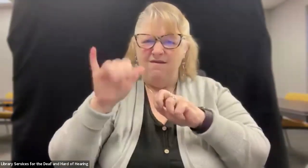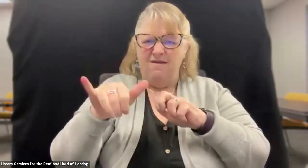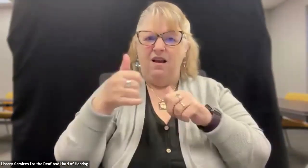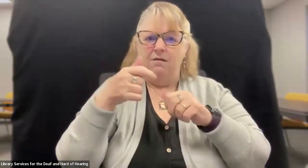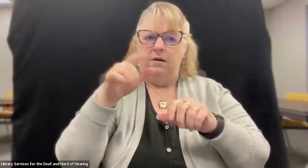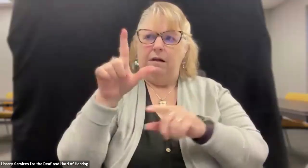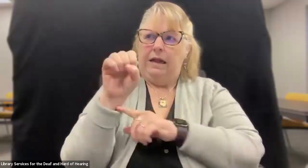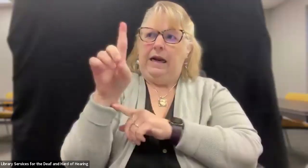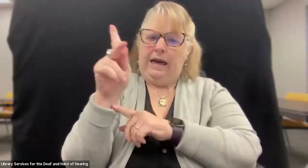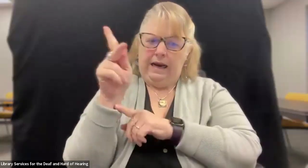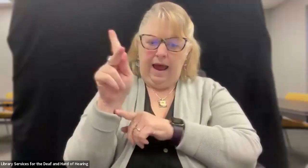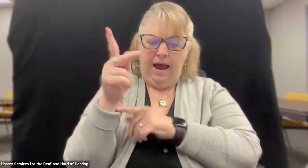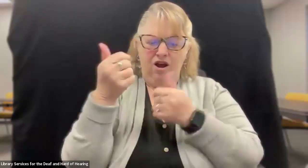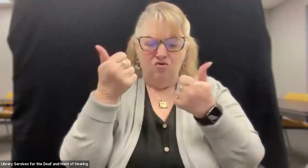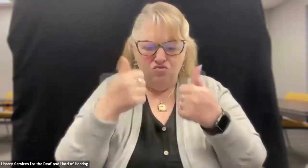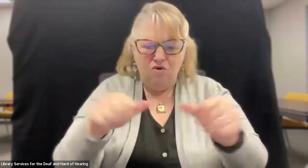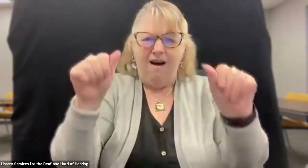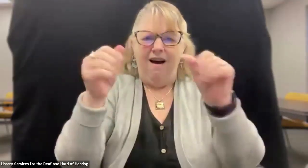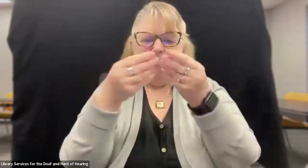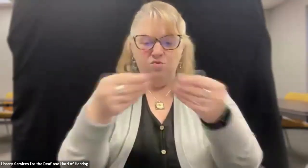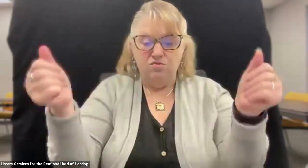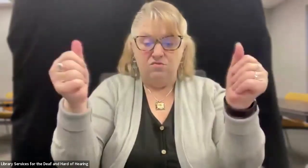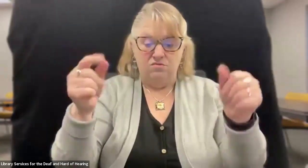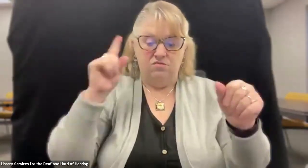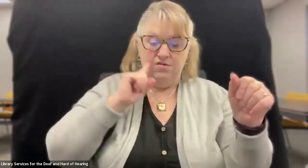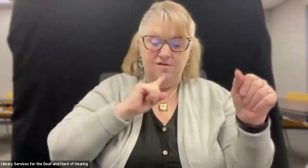trying to solve for Deaf and hard of hearing children?